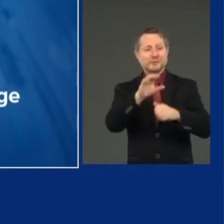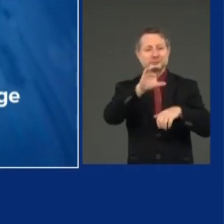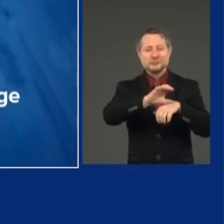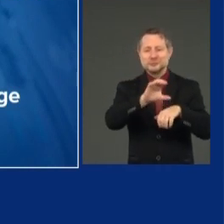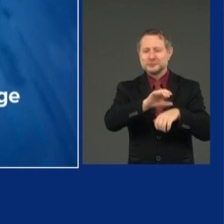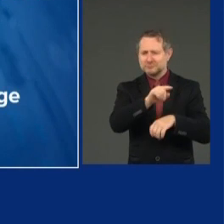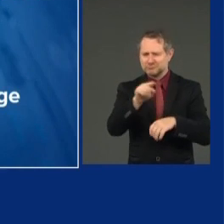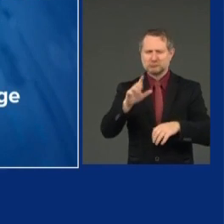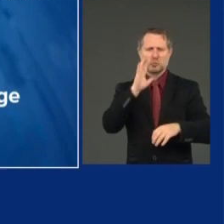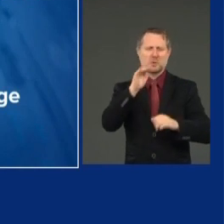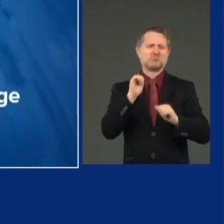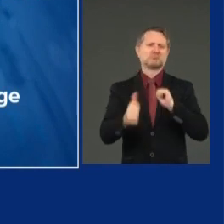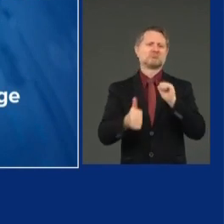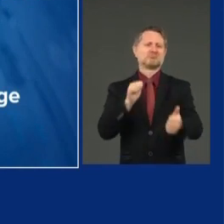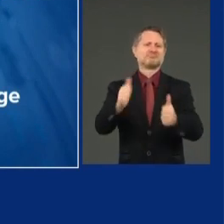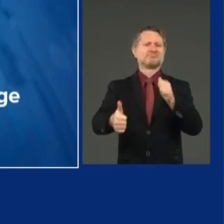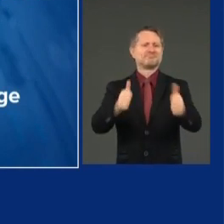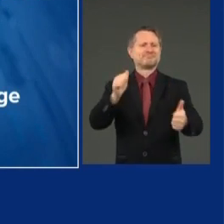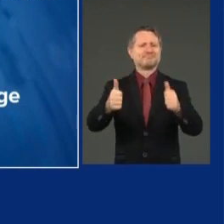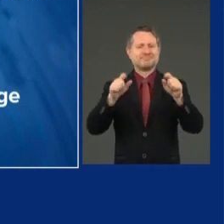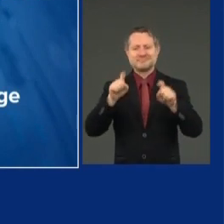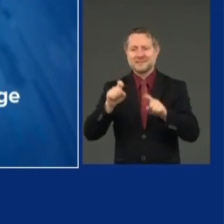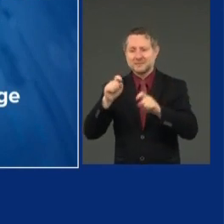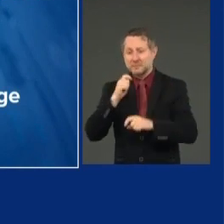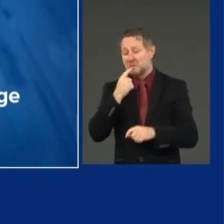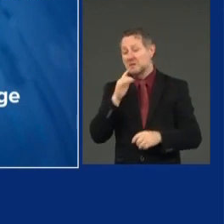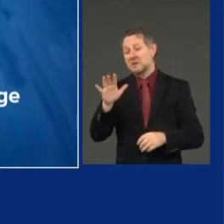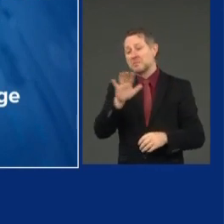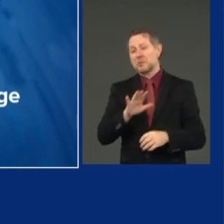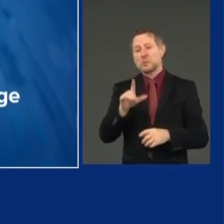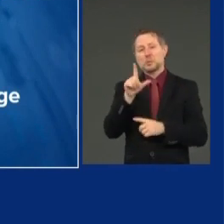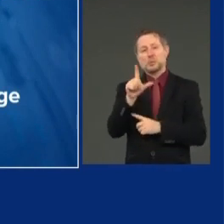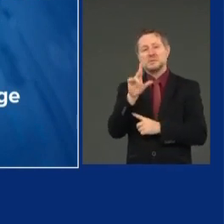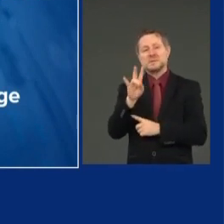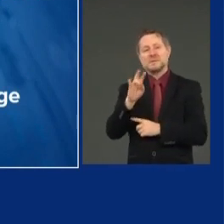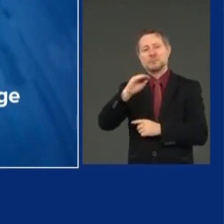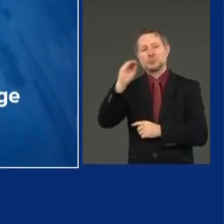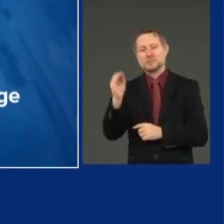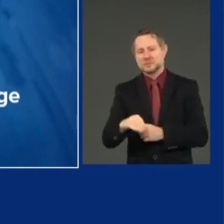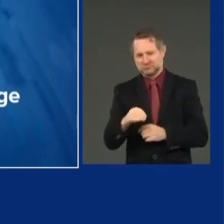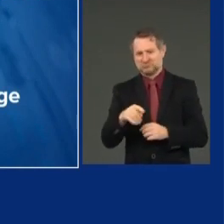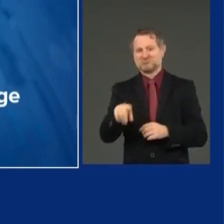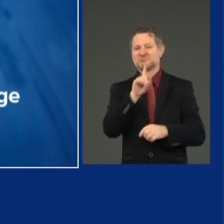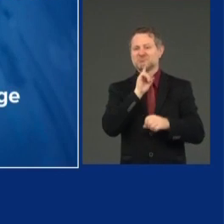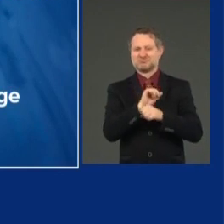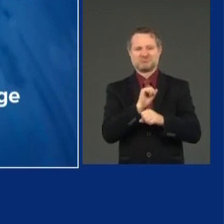PARTNERED WITH THE FAITH-BASED COMMUNITY, WITH CHURCHES, TO